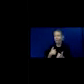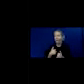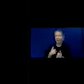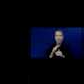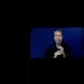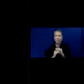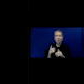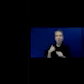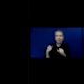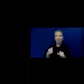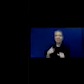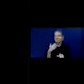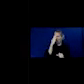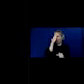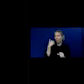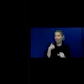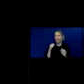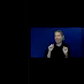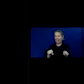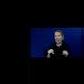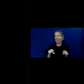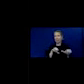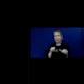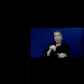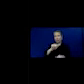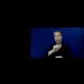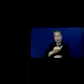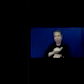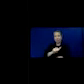know they can perform this task which then translates into them being wanted at that